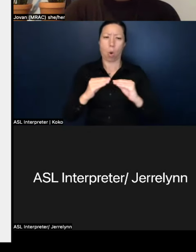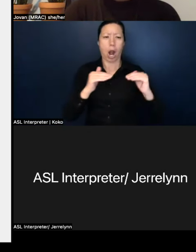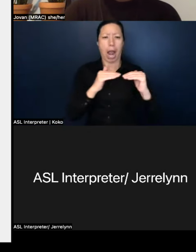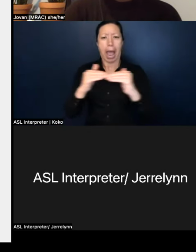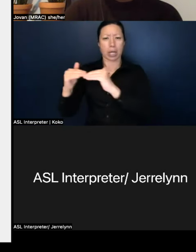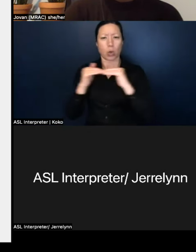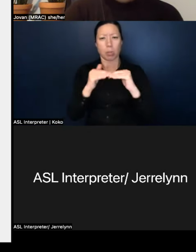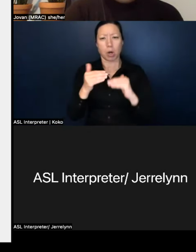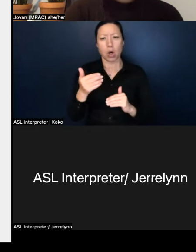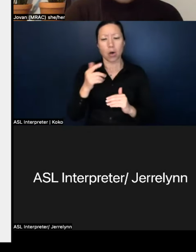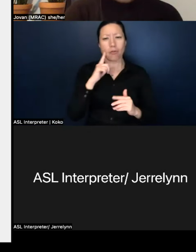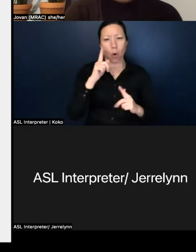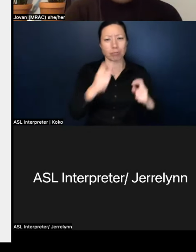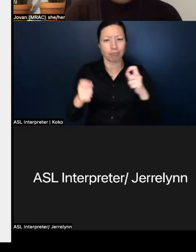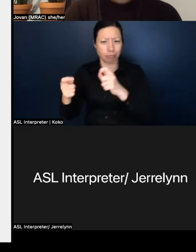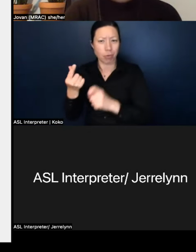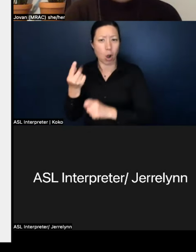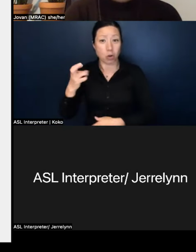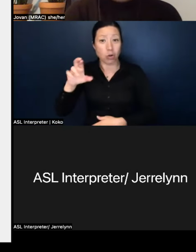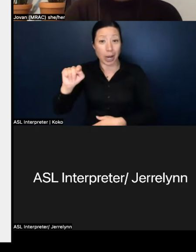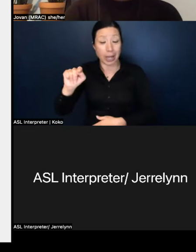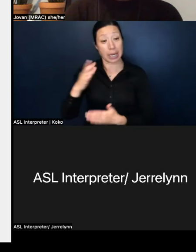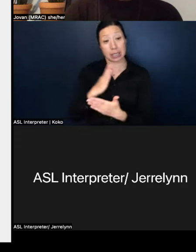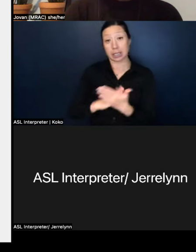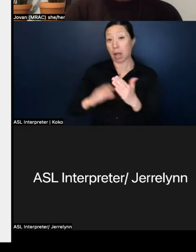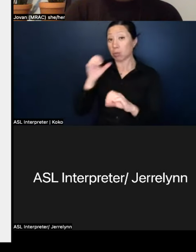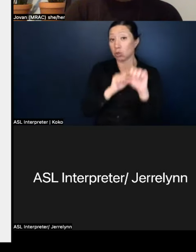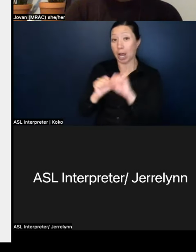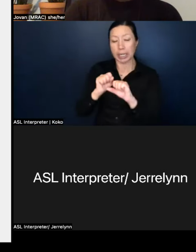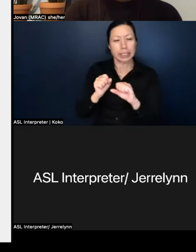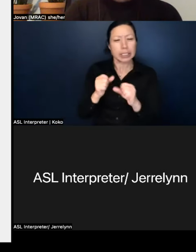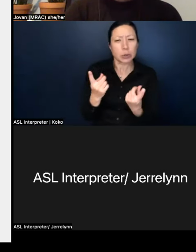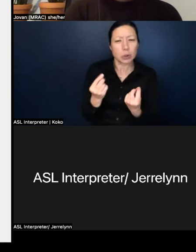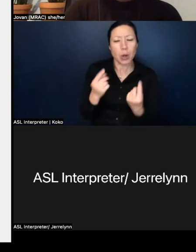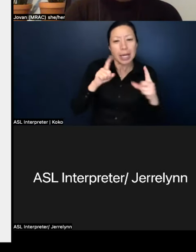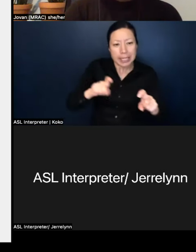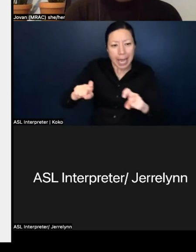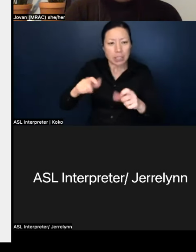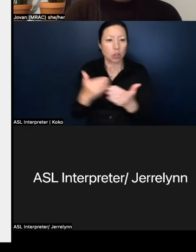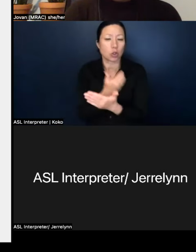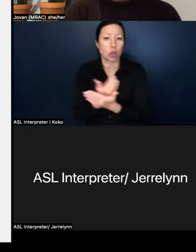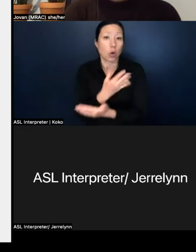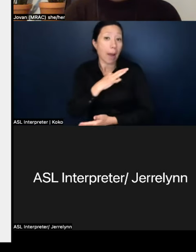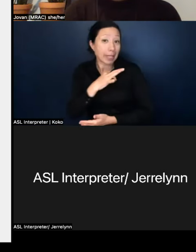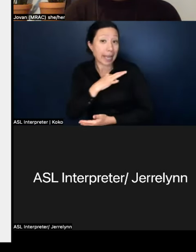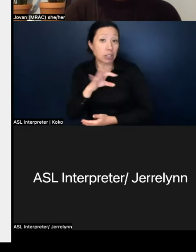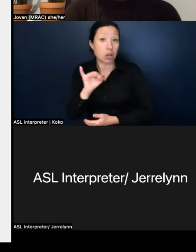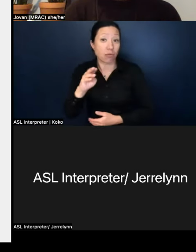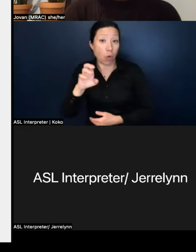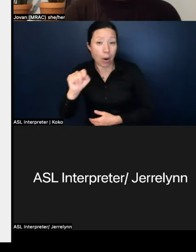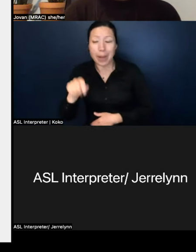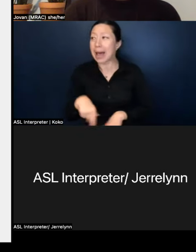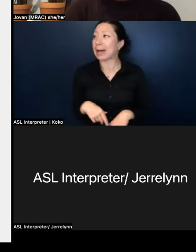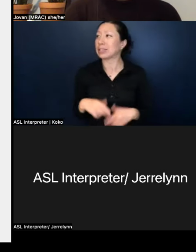testing a new application format, trying out new applicant services, and testing out